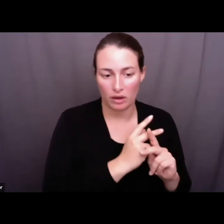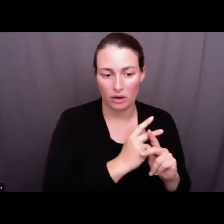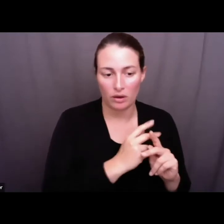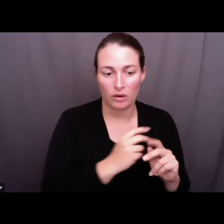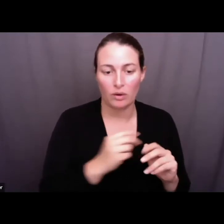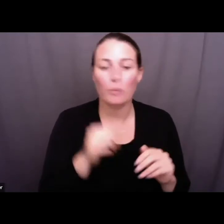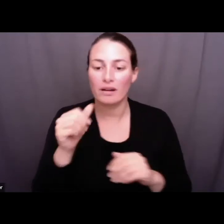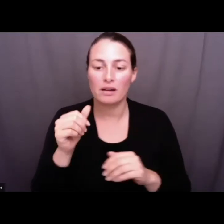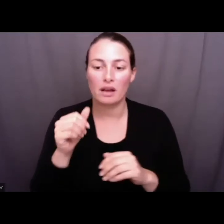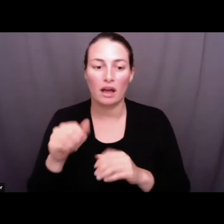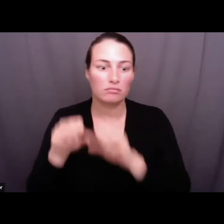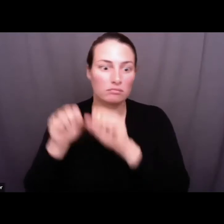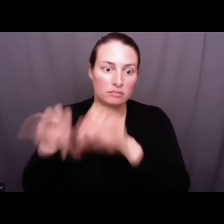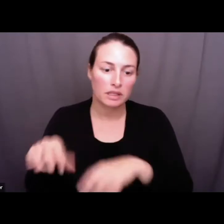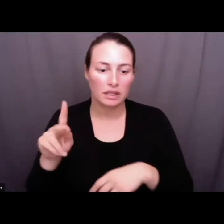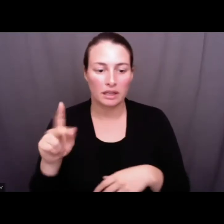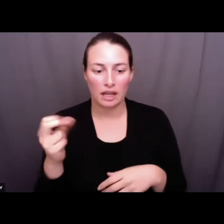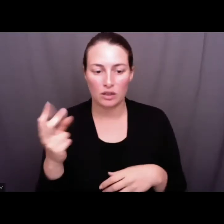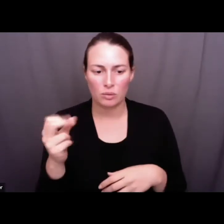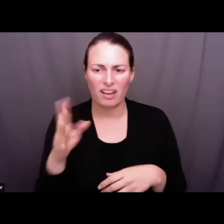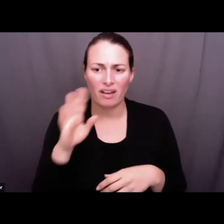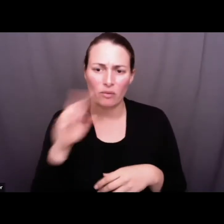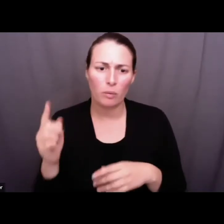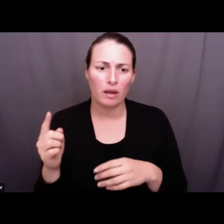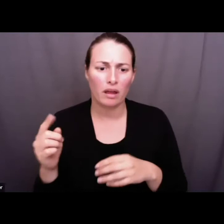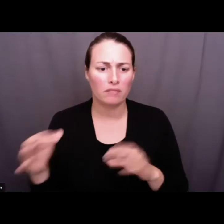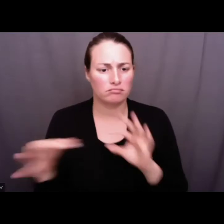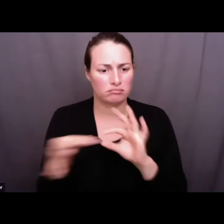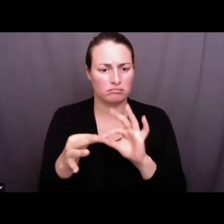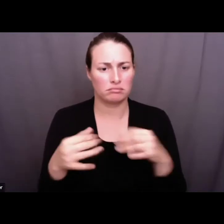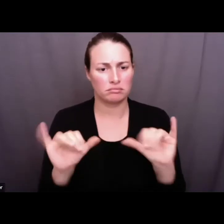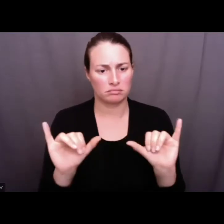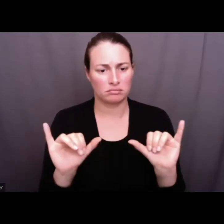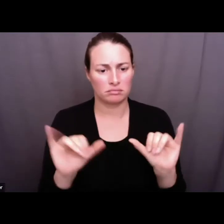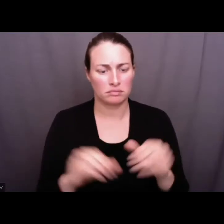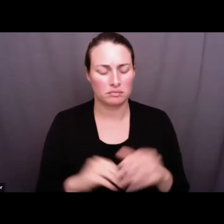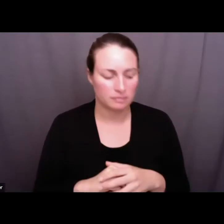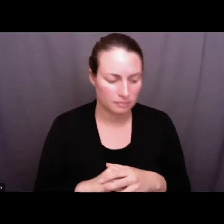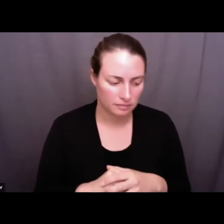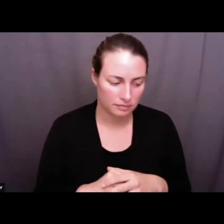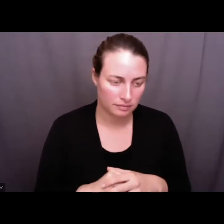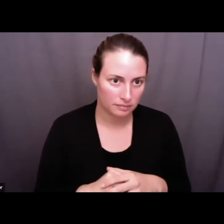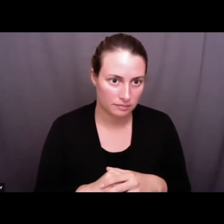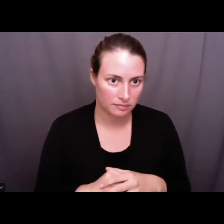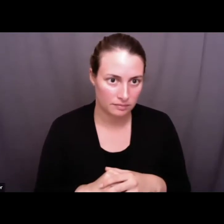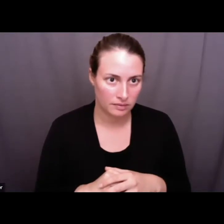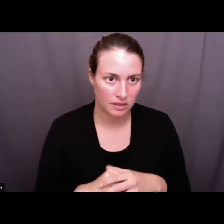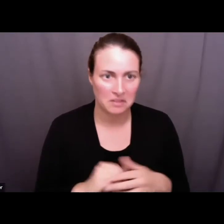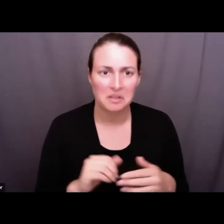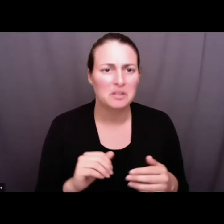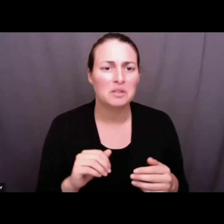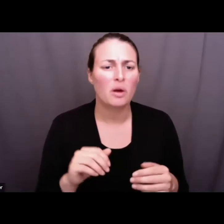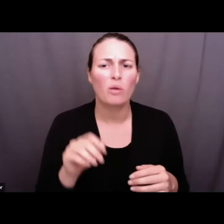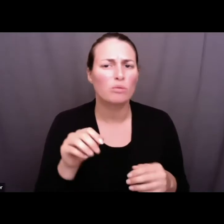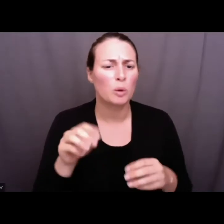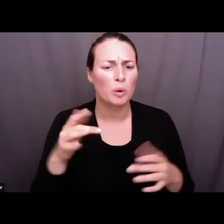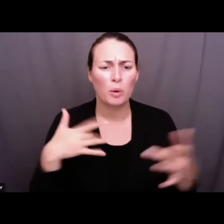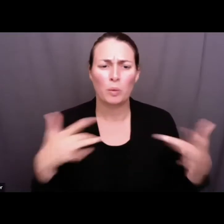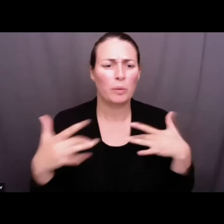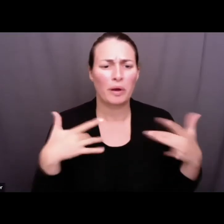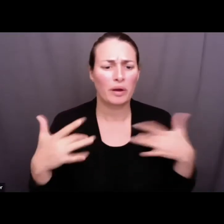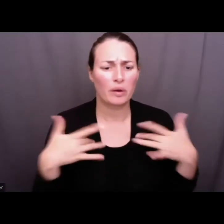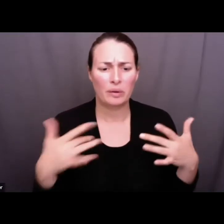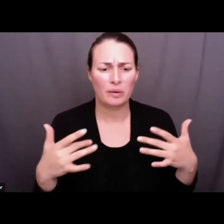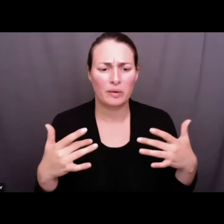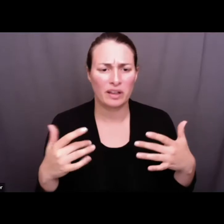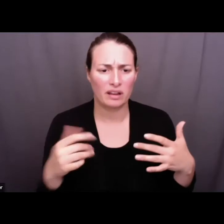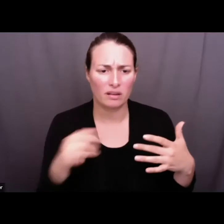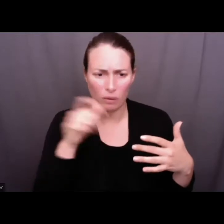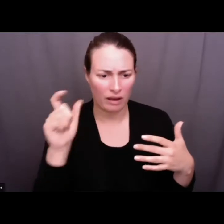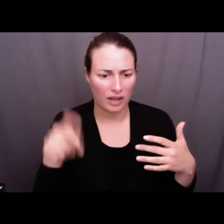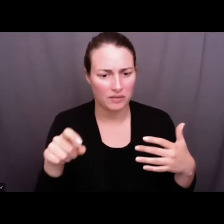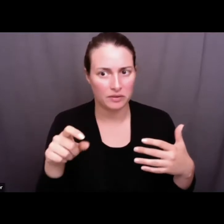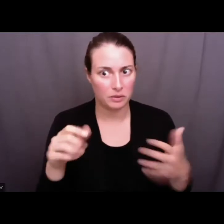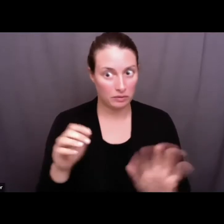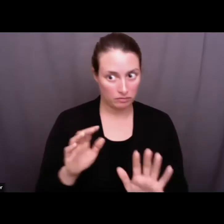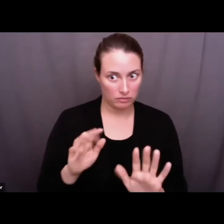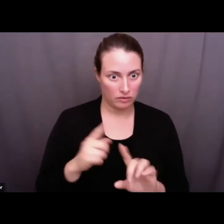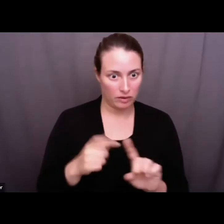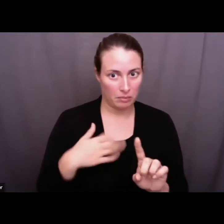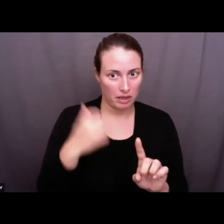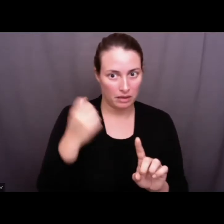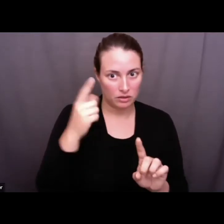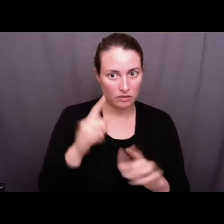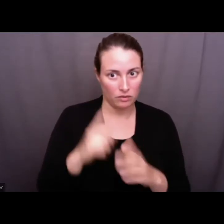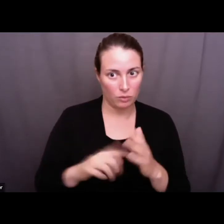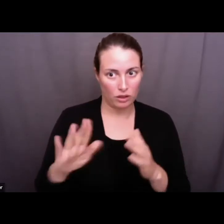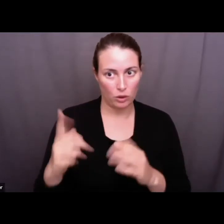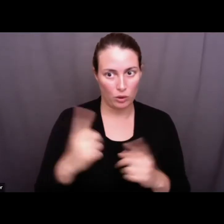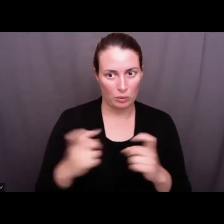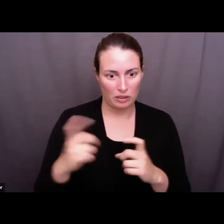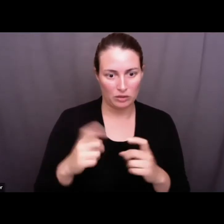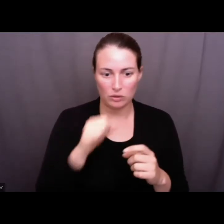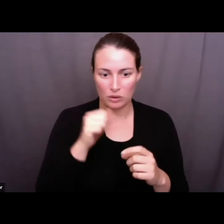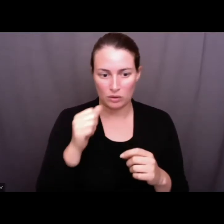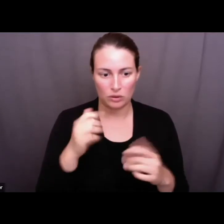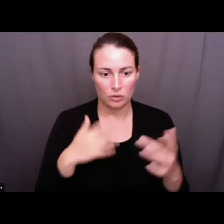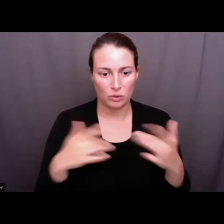mean that we are getting away from the K12; K12 is here and it will come back. So I see